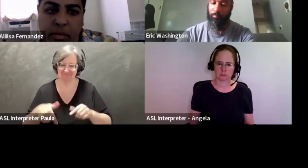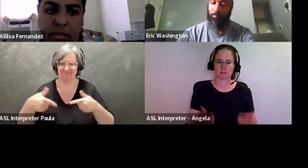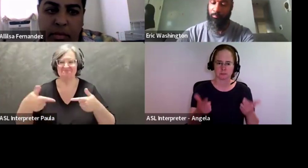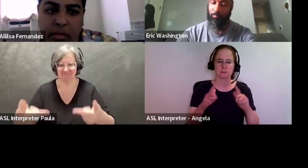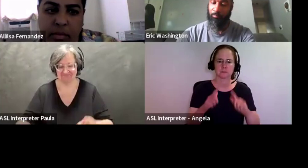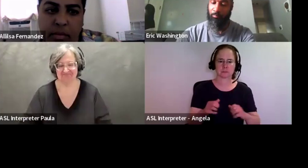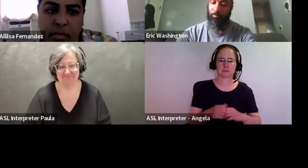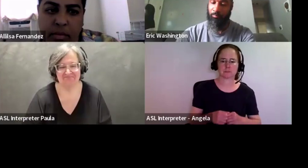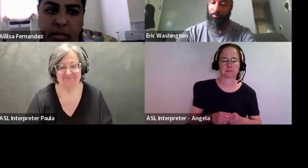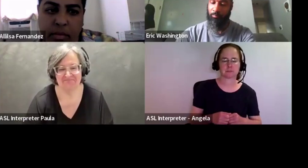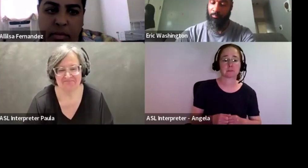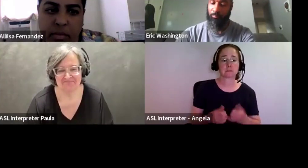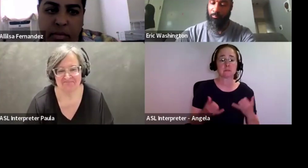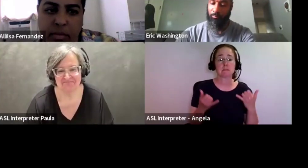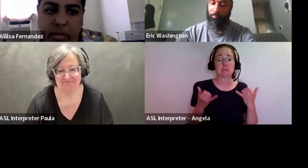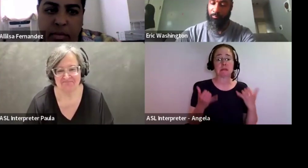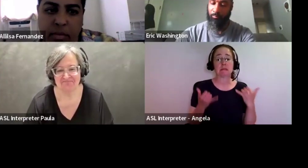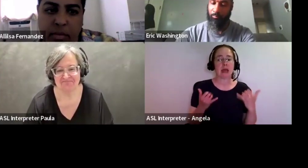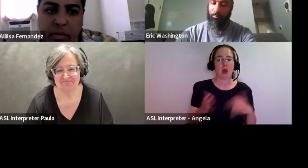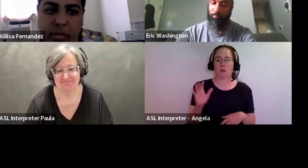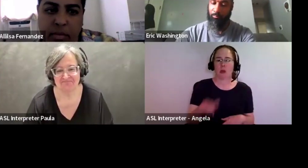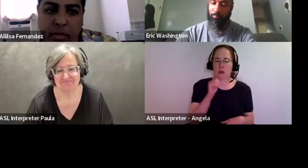would not have happened if the process had been kind of more